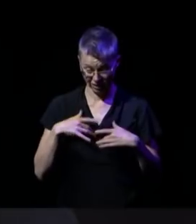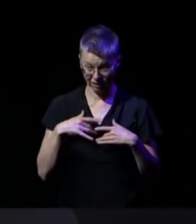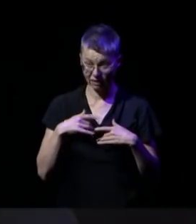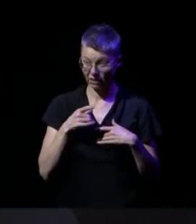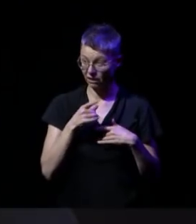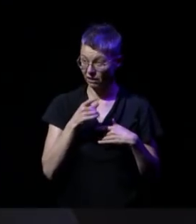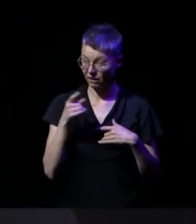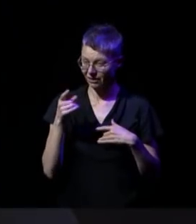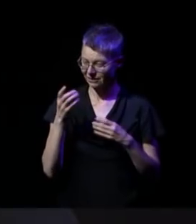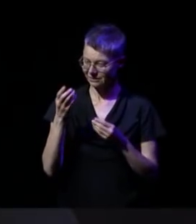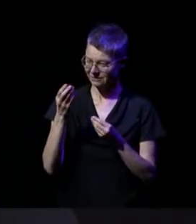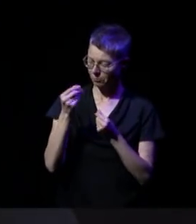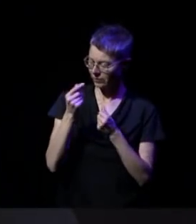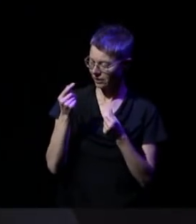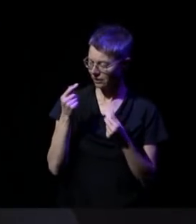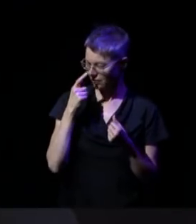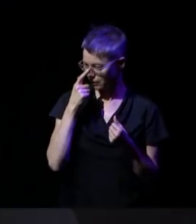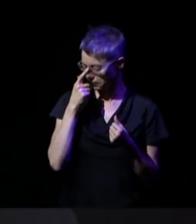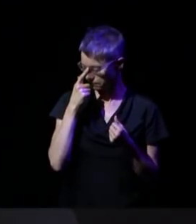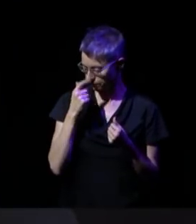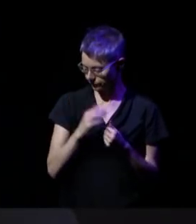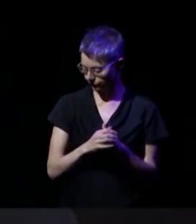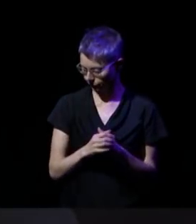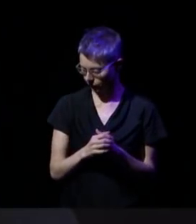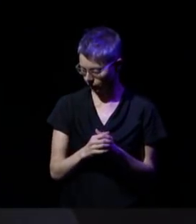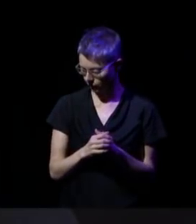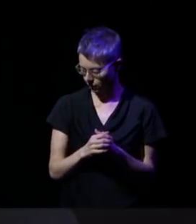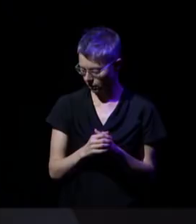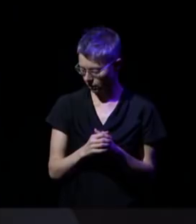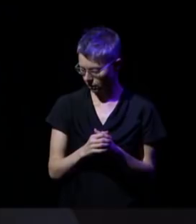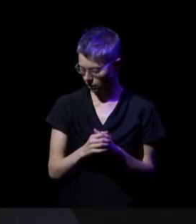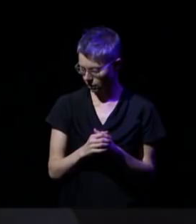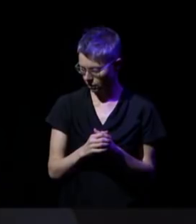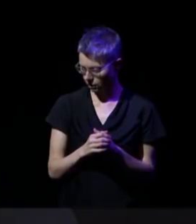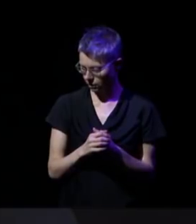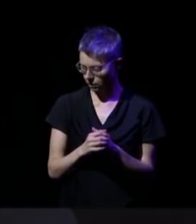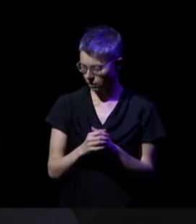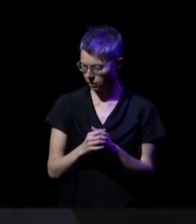to something that is a real compromising .